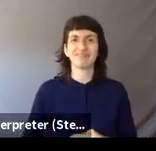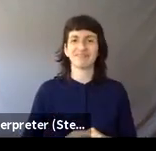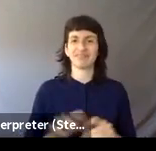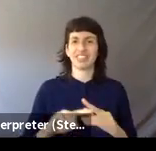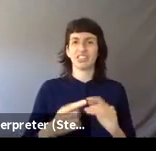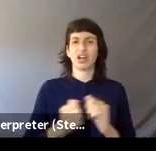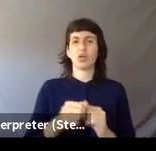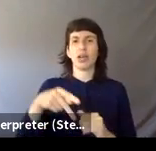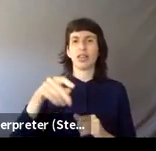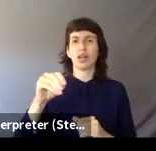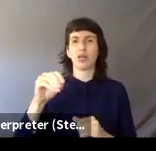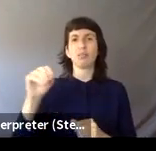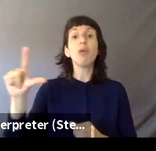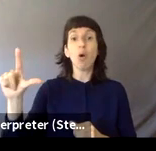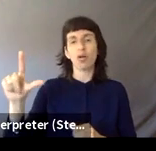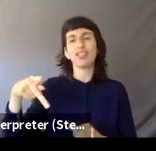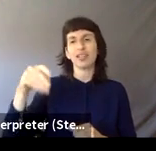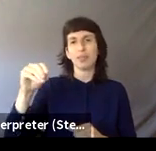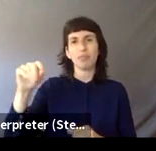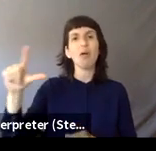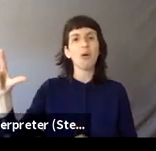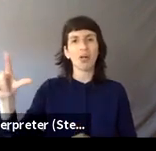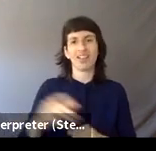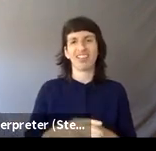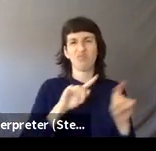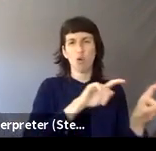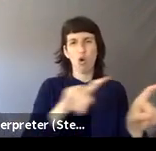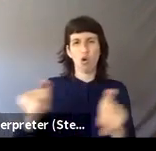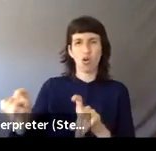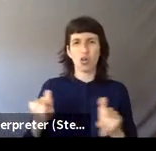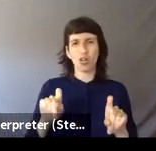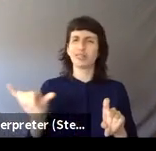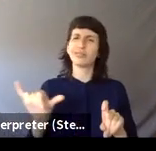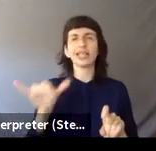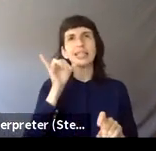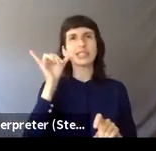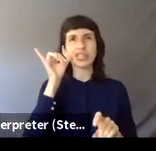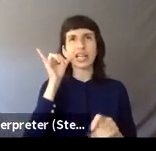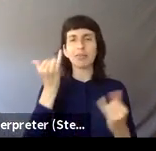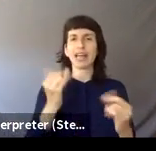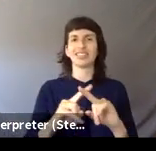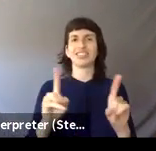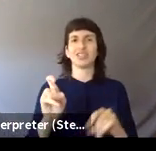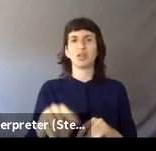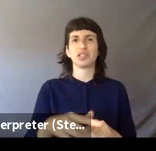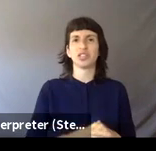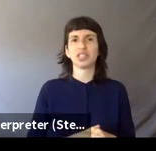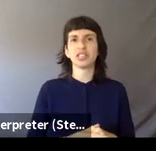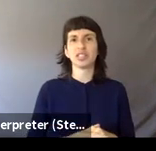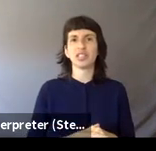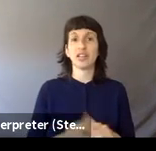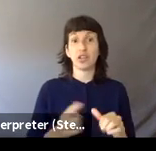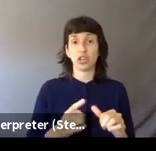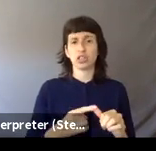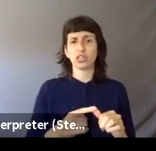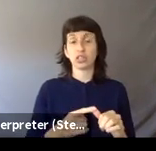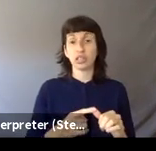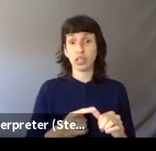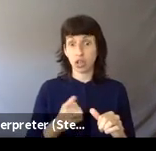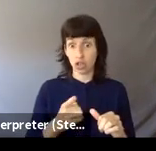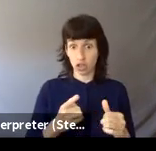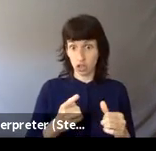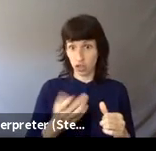We'll look at the gradelook options and some other record keeping. And then student and parent communication. We have a lot to get to today, so we'll see if we can get it all covered.